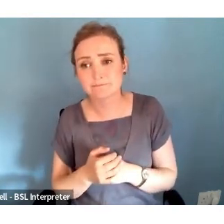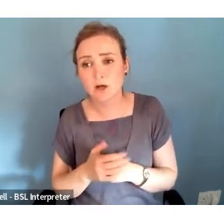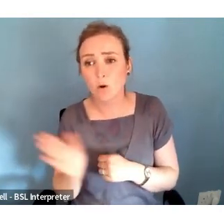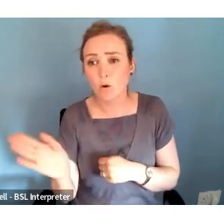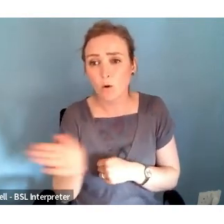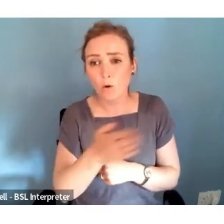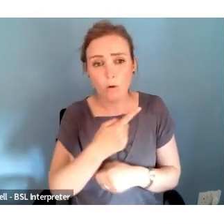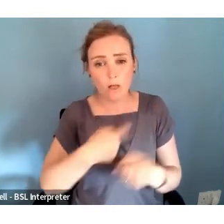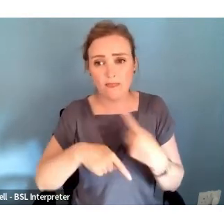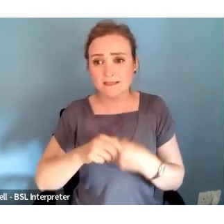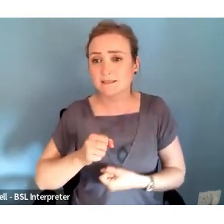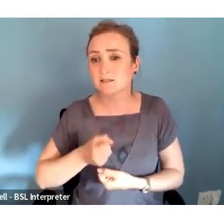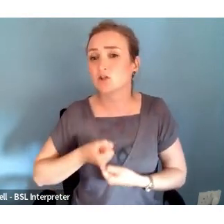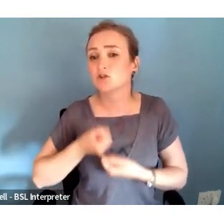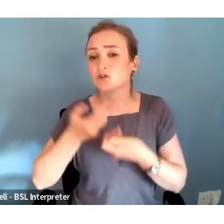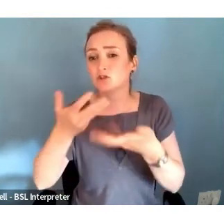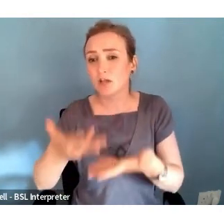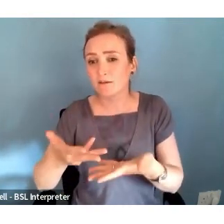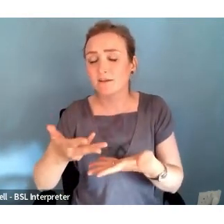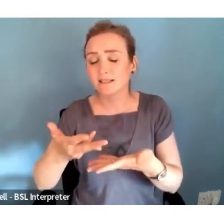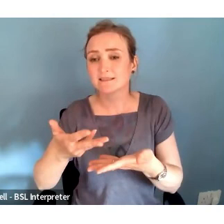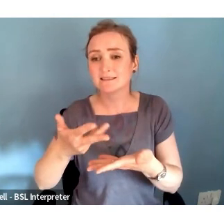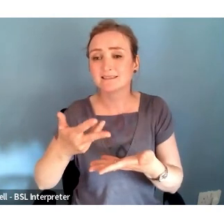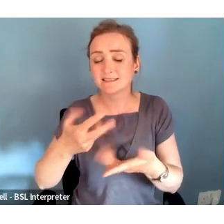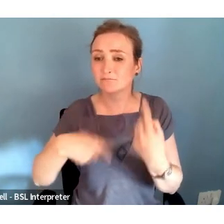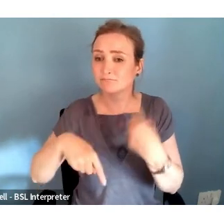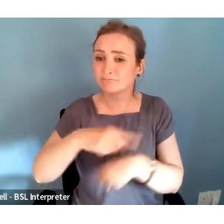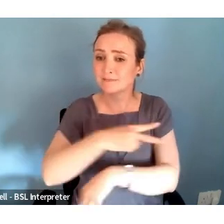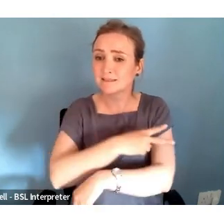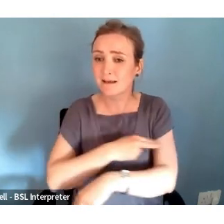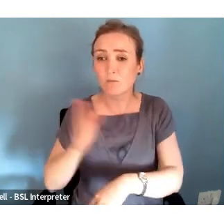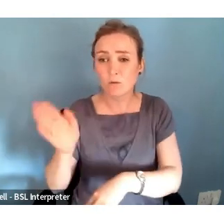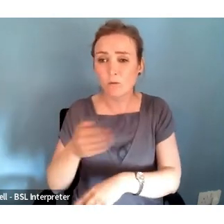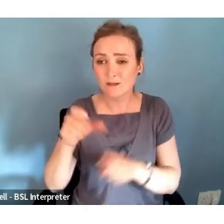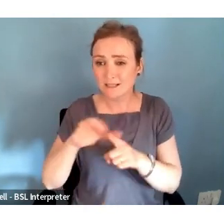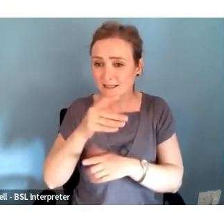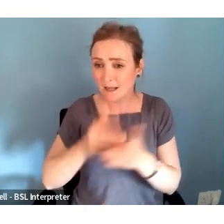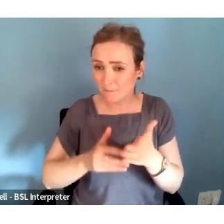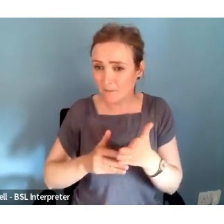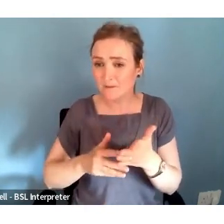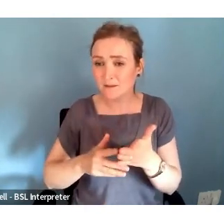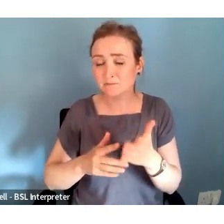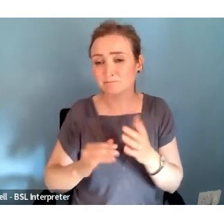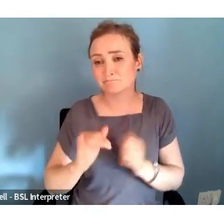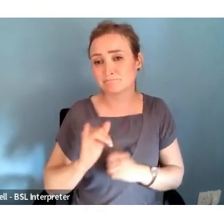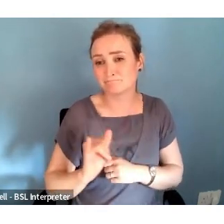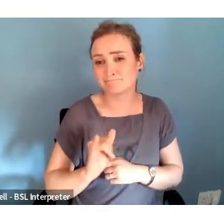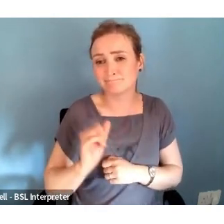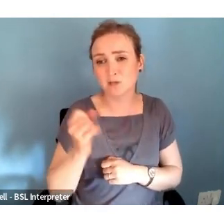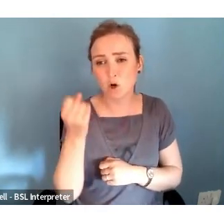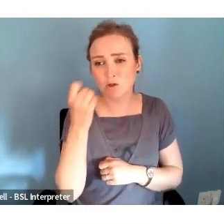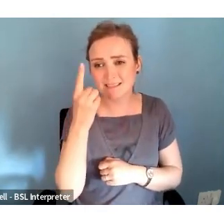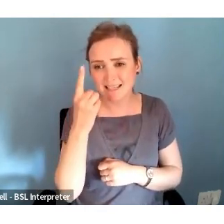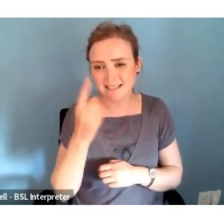mention that because one very quick, easy action you can take today is to put on your careers page: